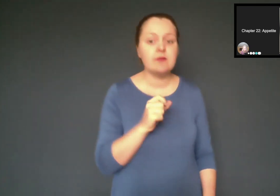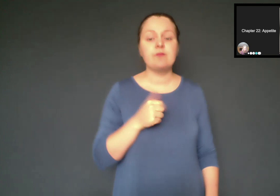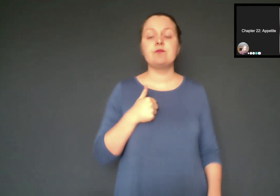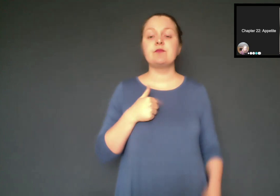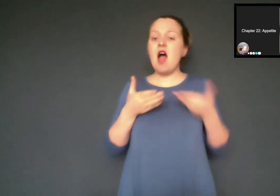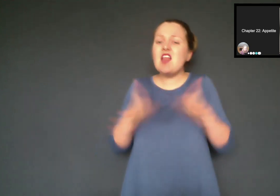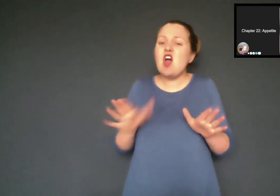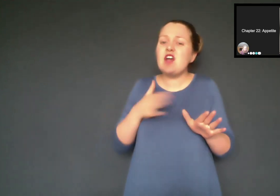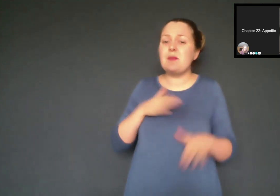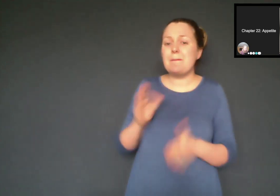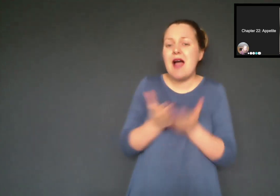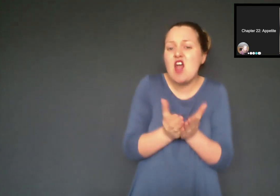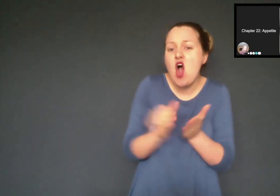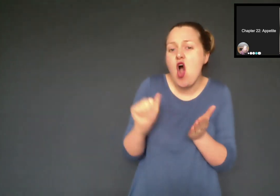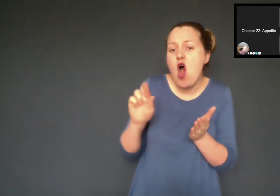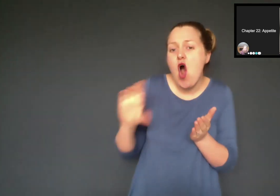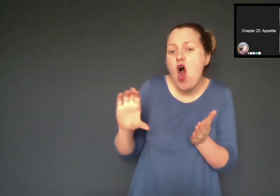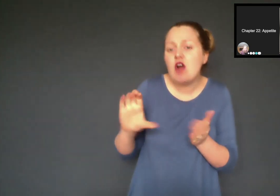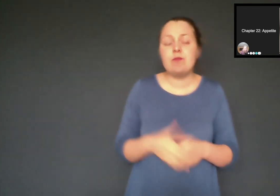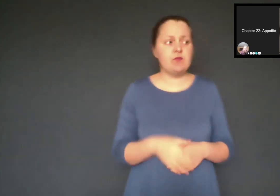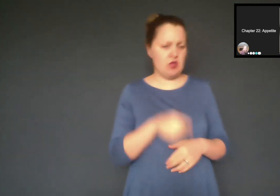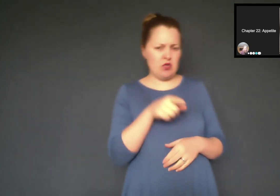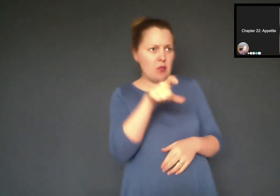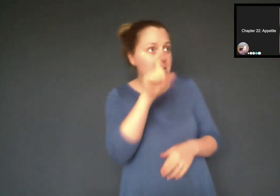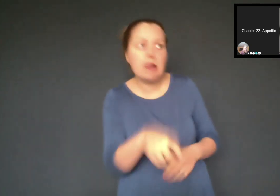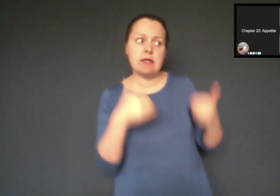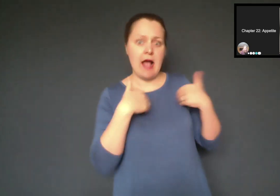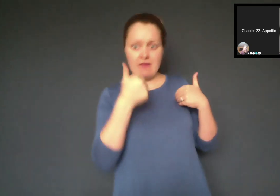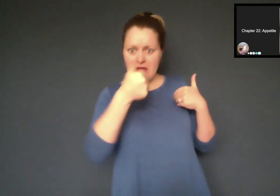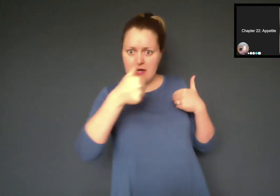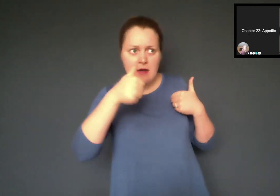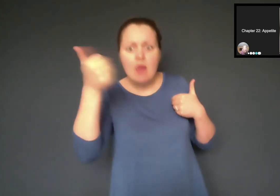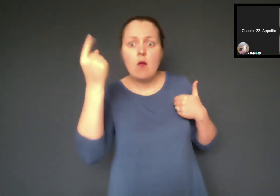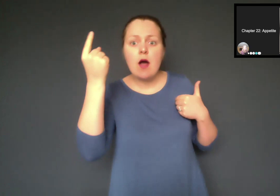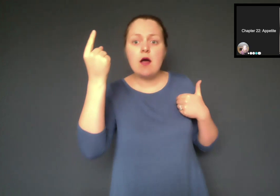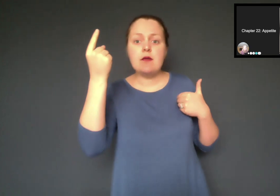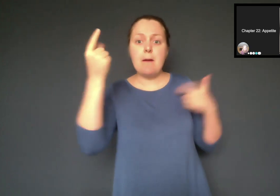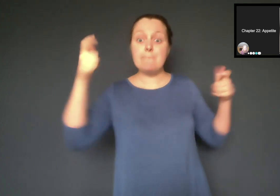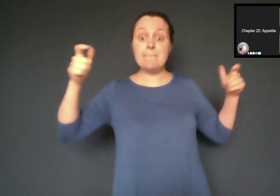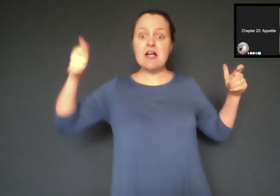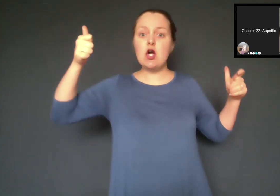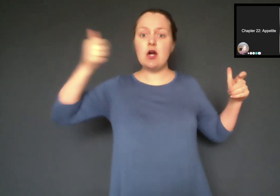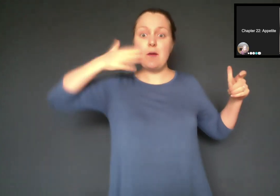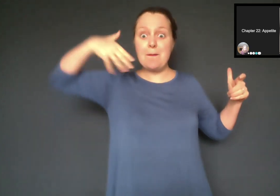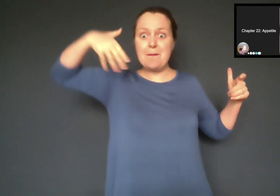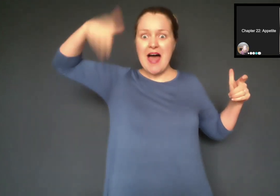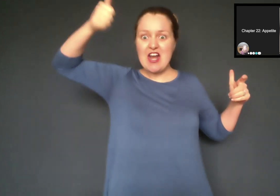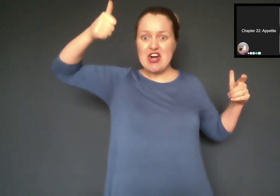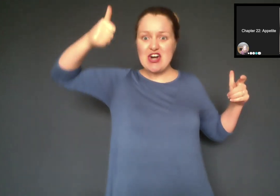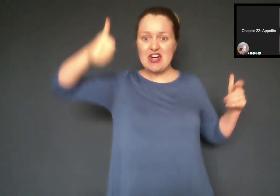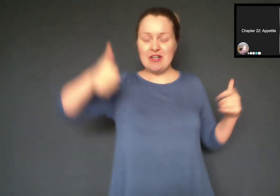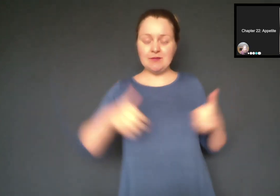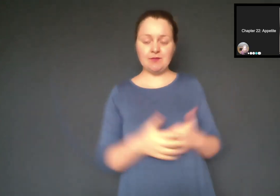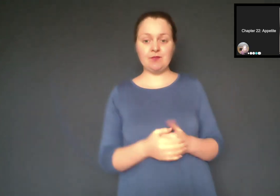i lost my ark you then you must have another my lodestar the hood house said bigger better and a